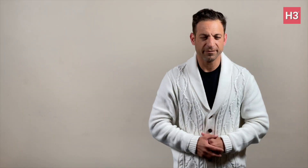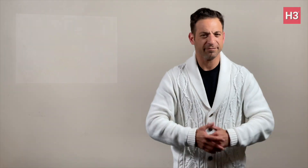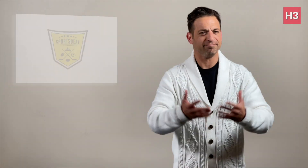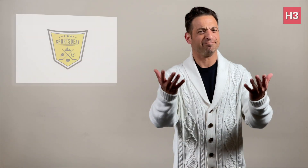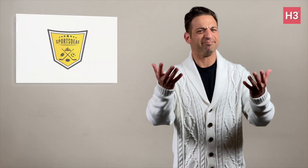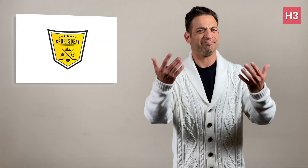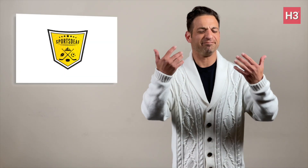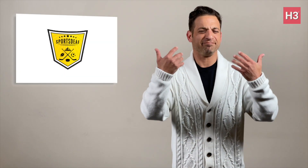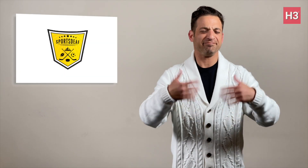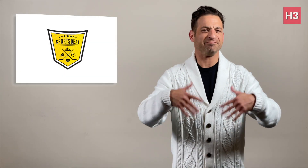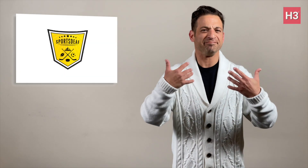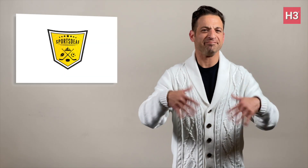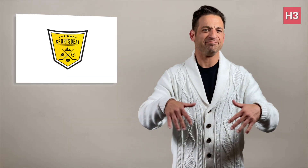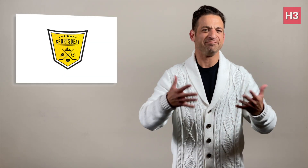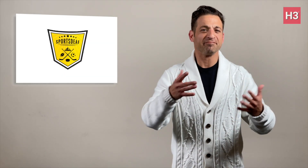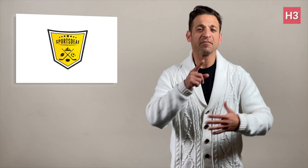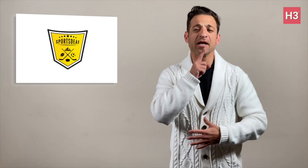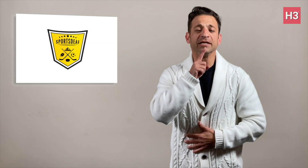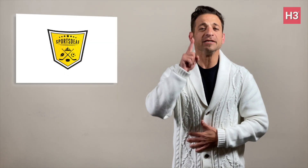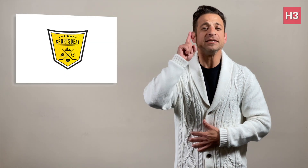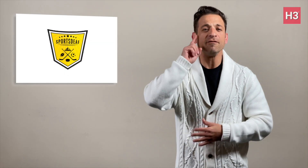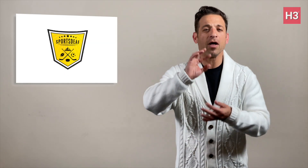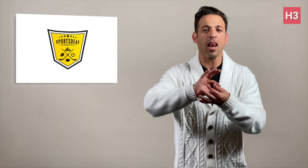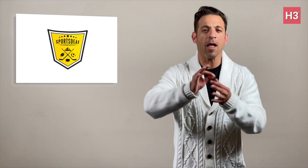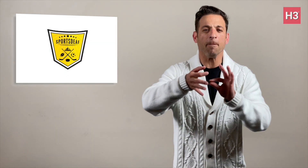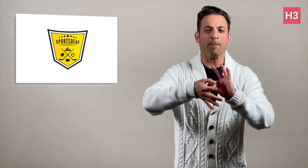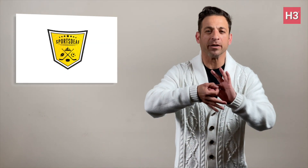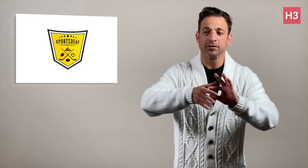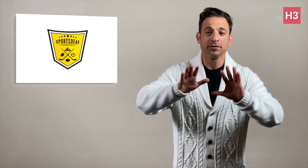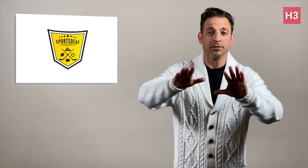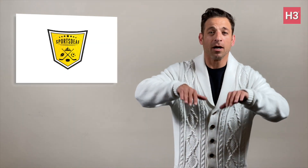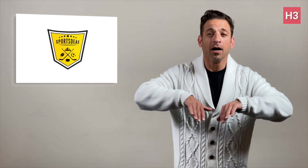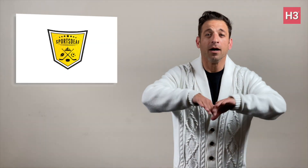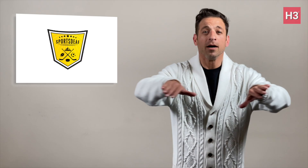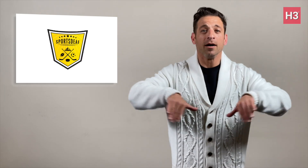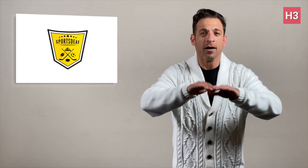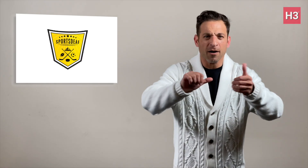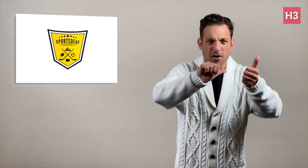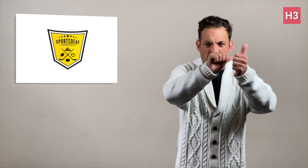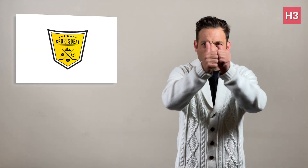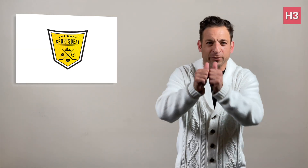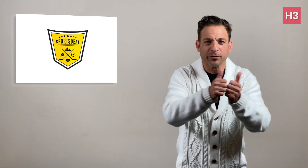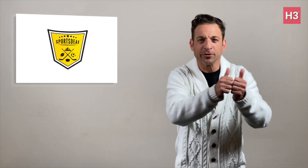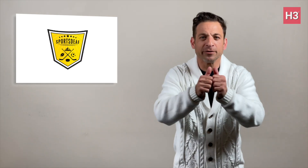The Deaflympics swimming competitions have ended,